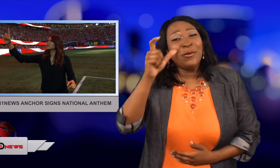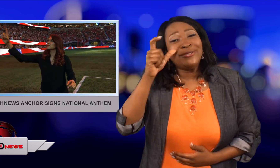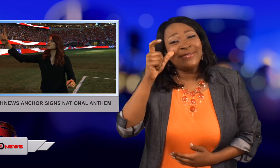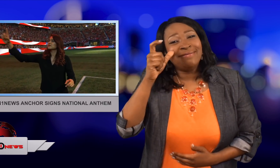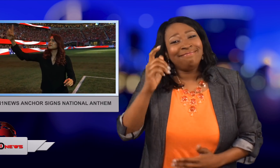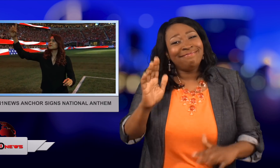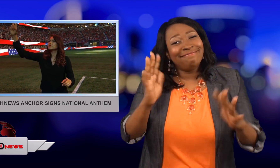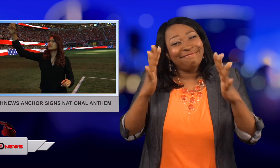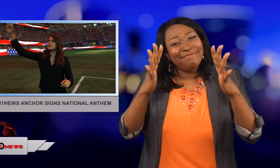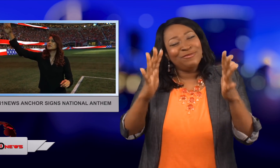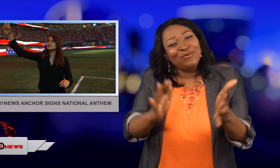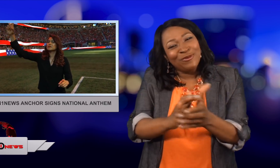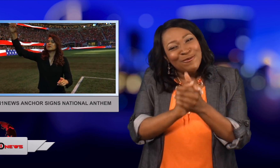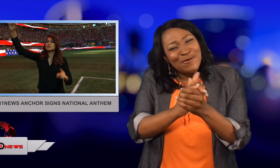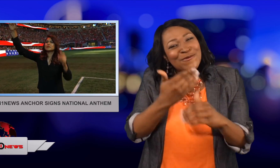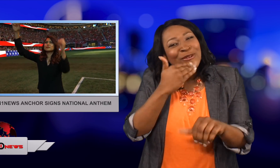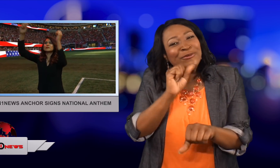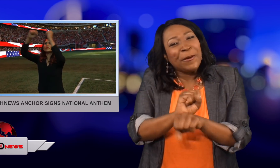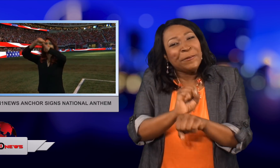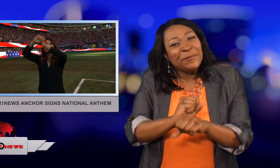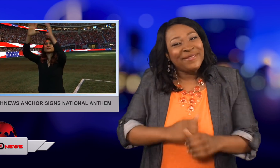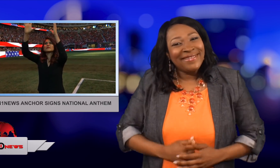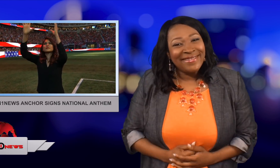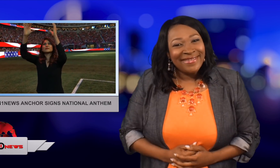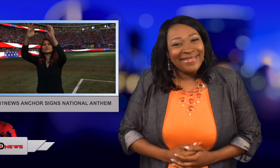Good job Crystal!